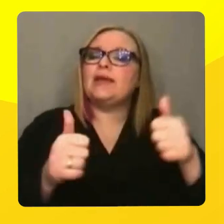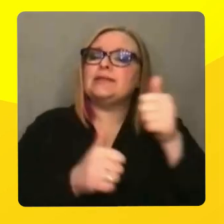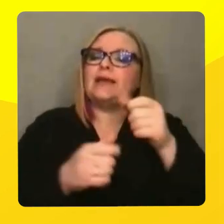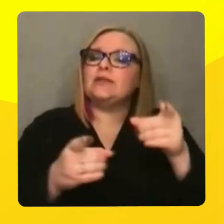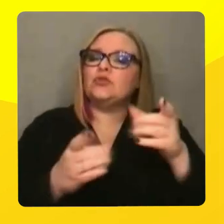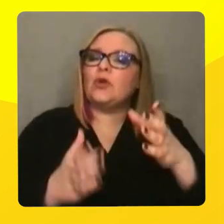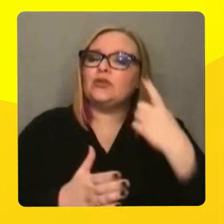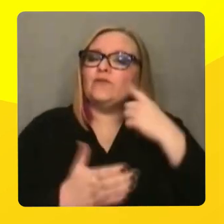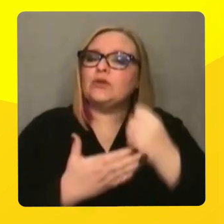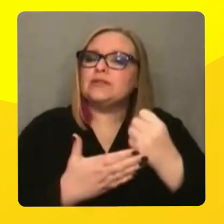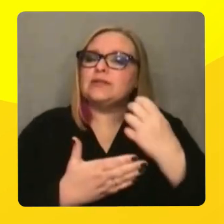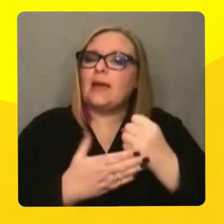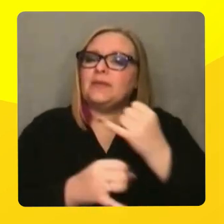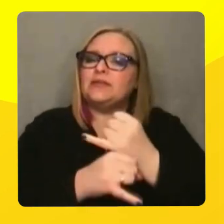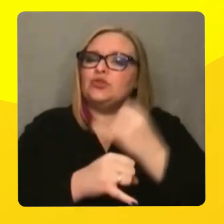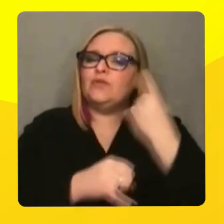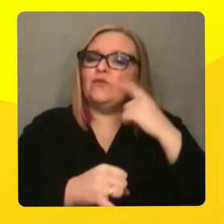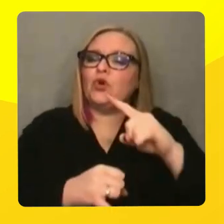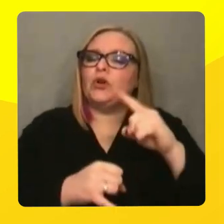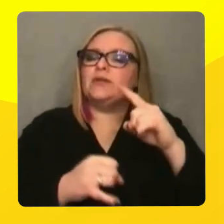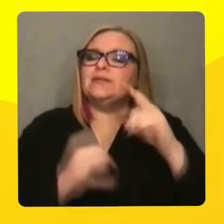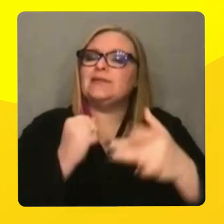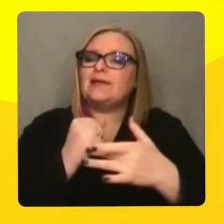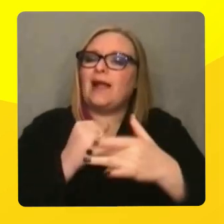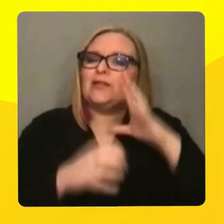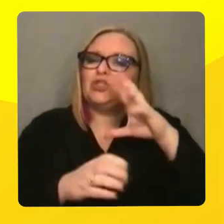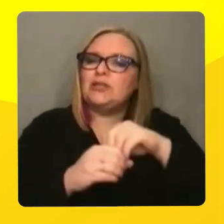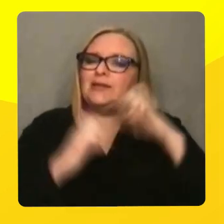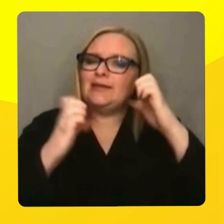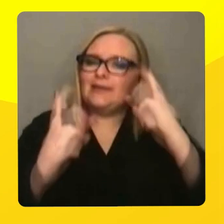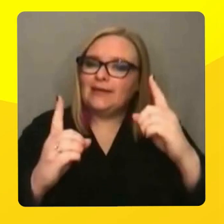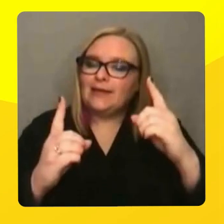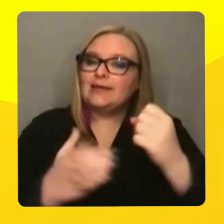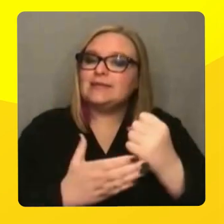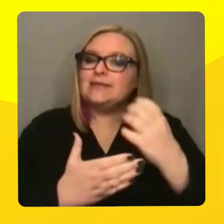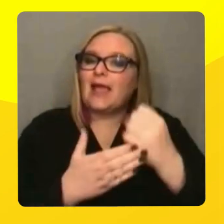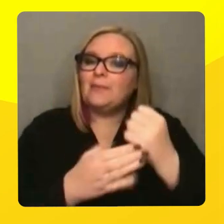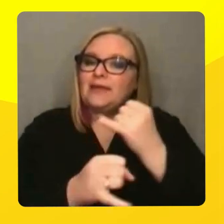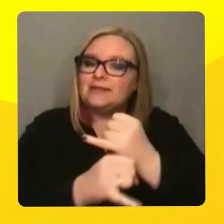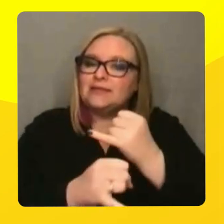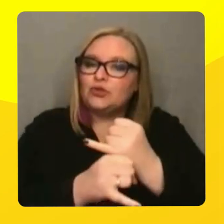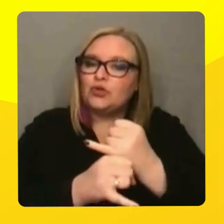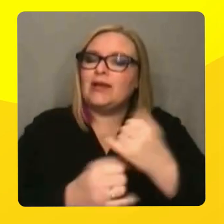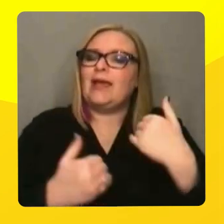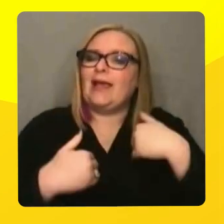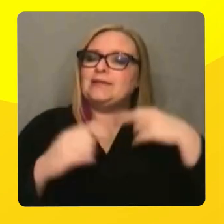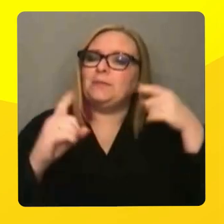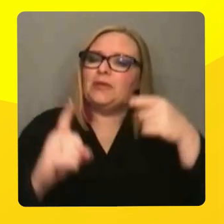Institute for Technology and Education. And the SNAP Institute or SITE, as we call it, has a mission of bringing computer science